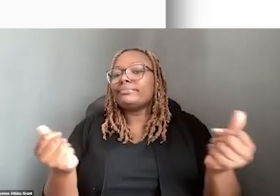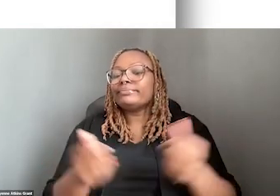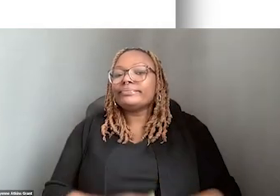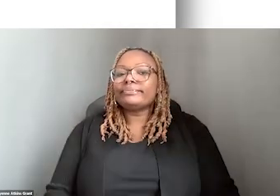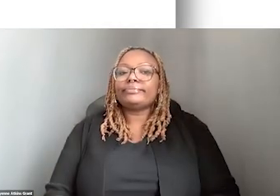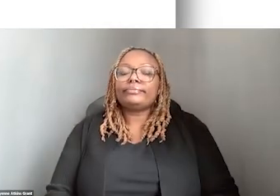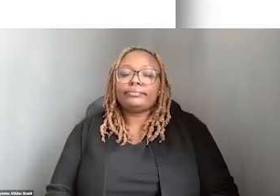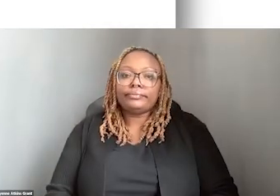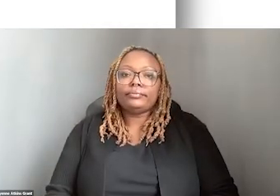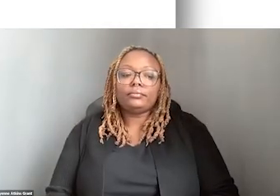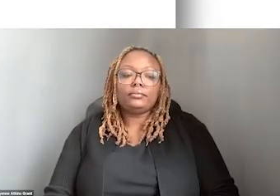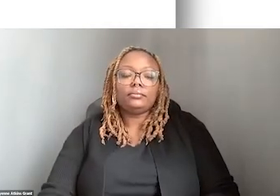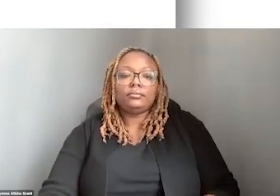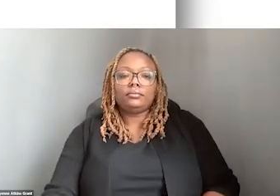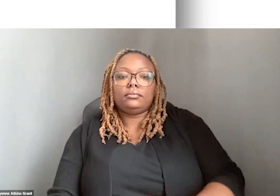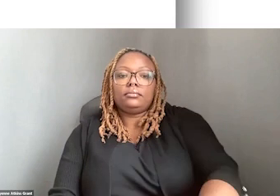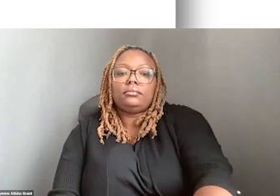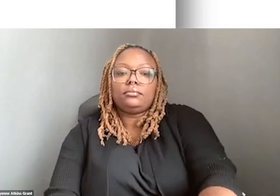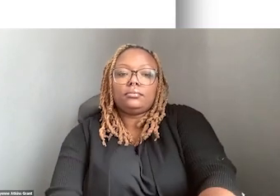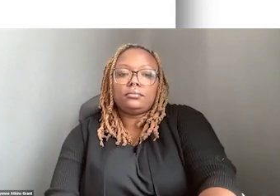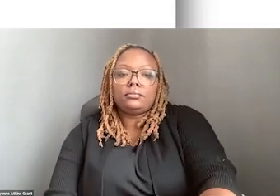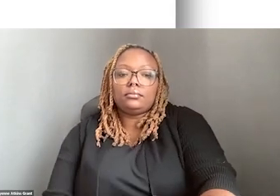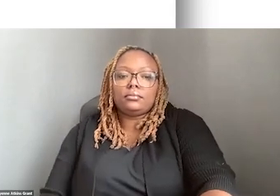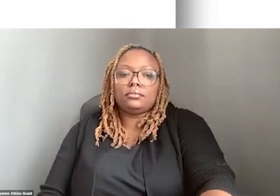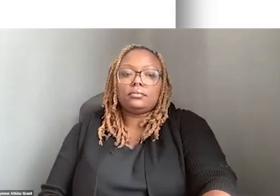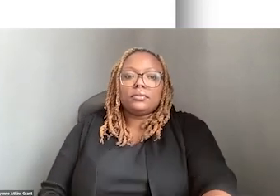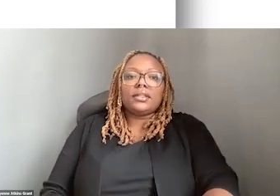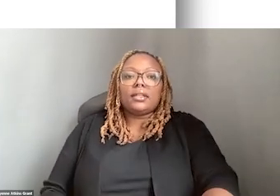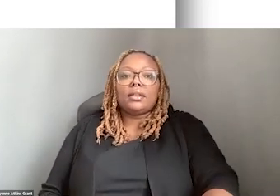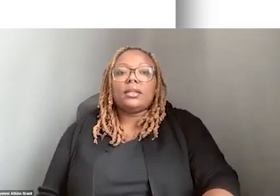The other thing that you'll notice is that, for the current and pending support, in January,